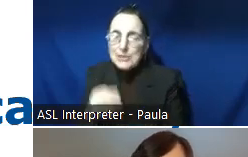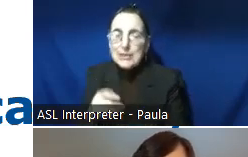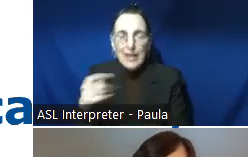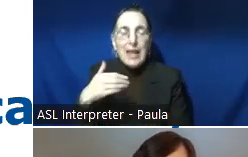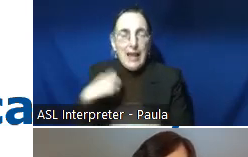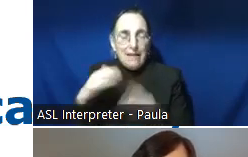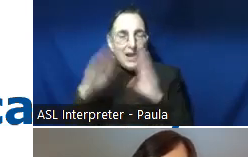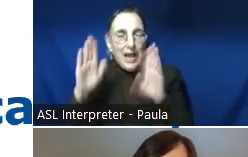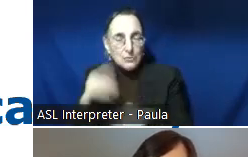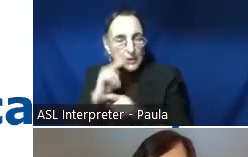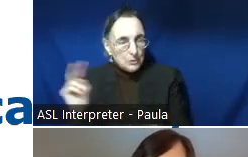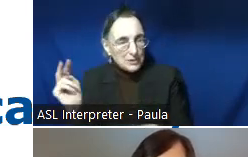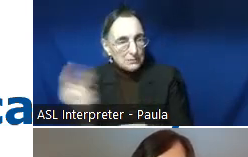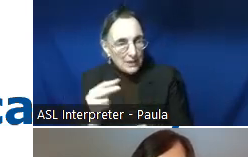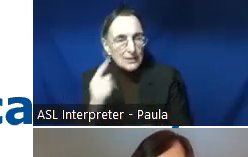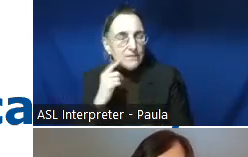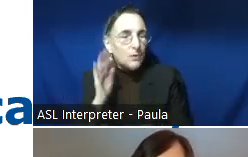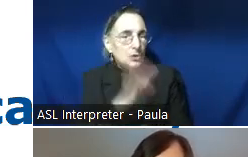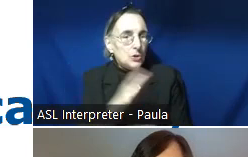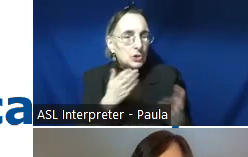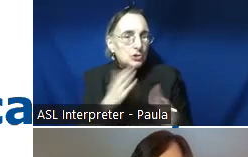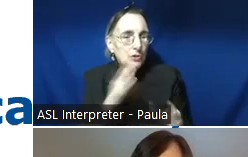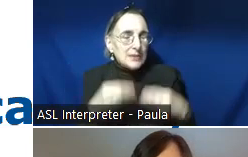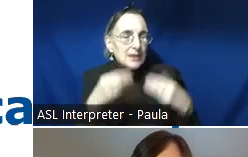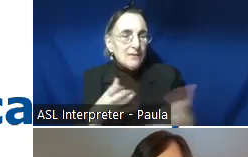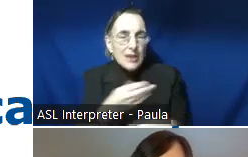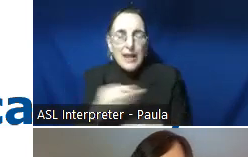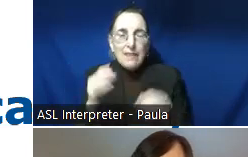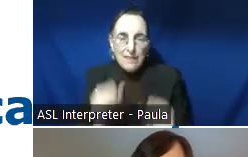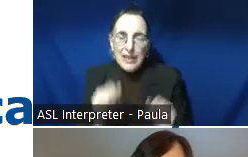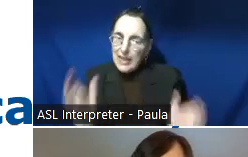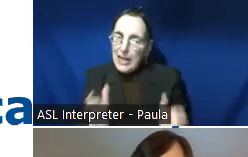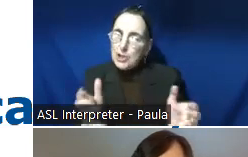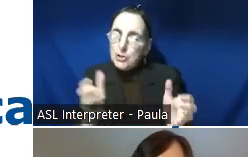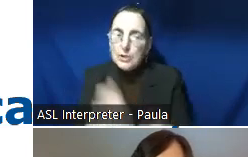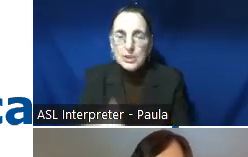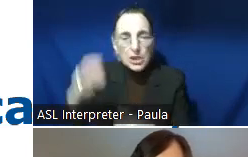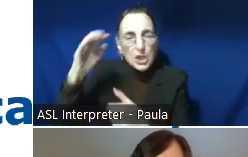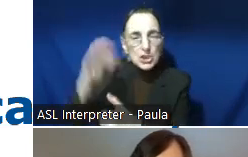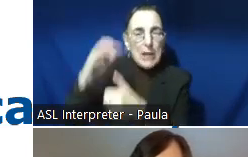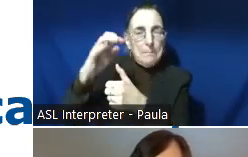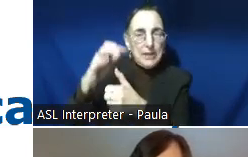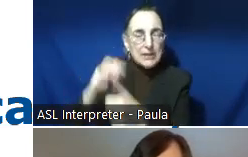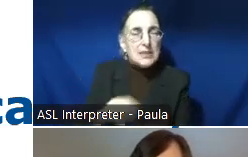delivery and they can foster champions within the housing sector who can build awareness,